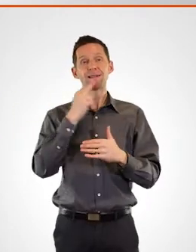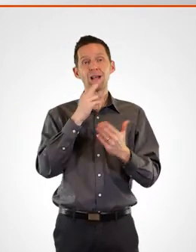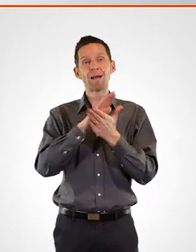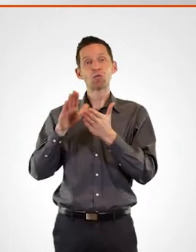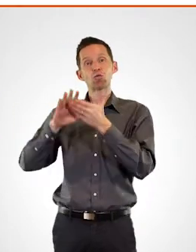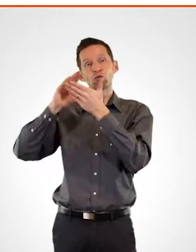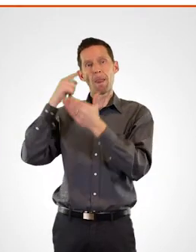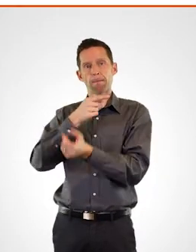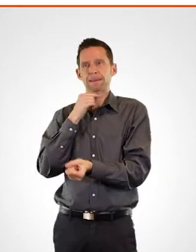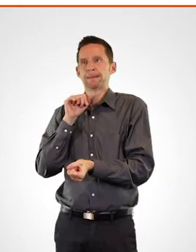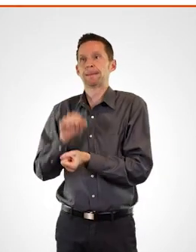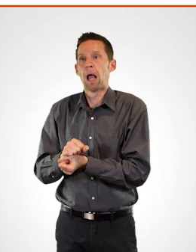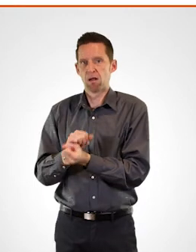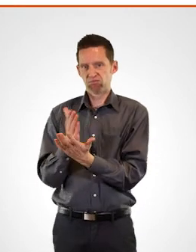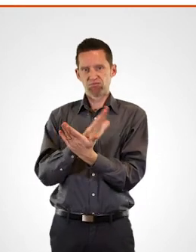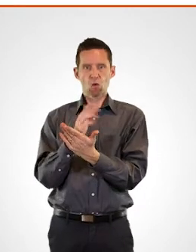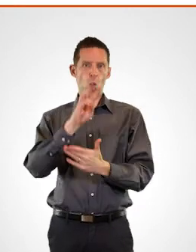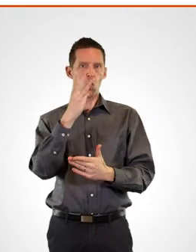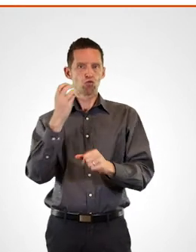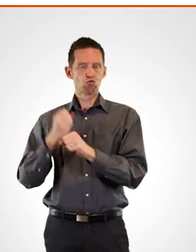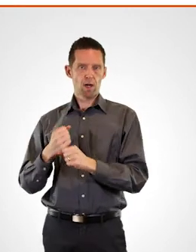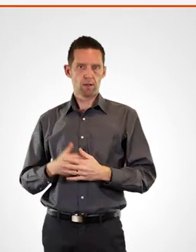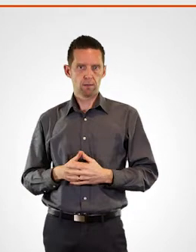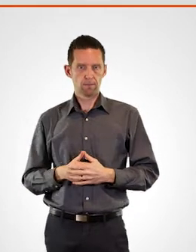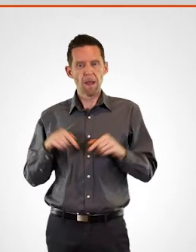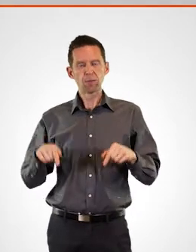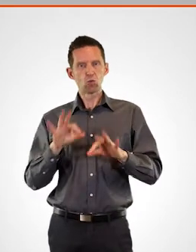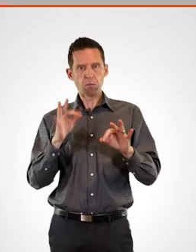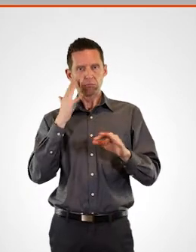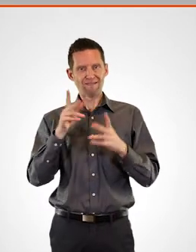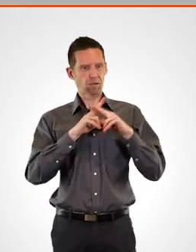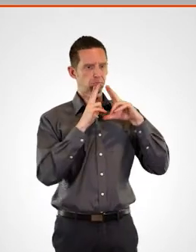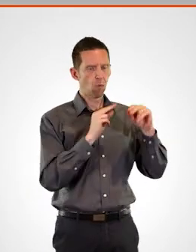in their literacy progress. And this is not modality specific,